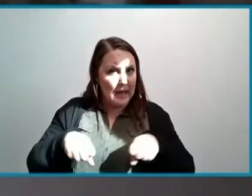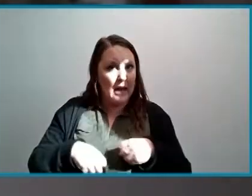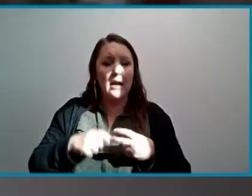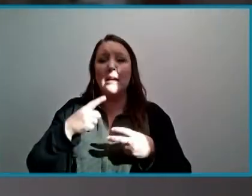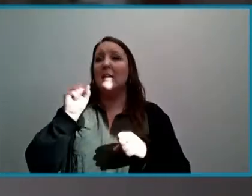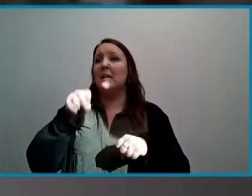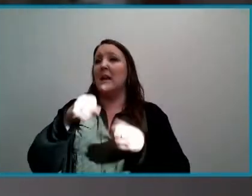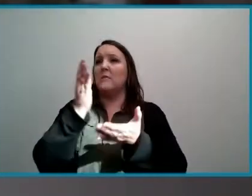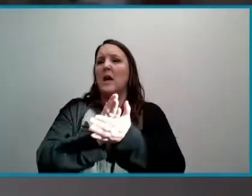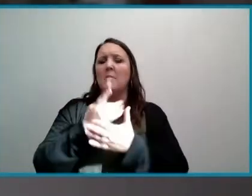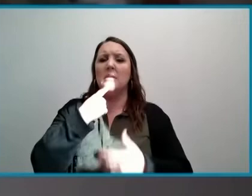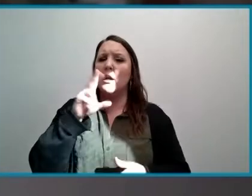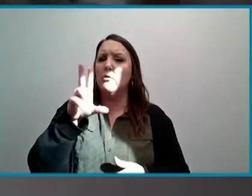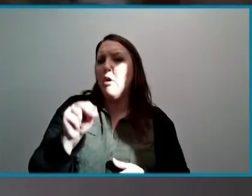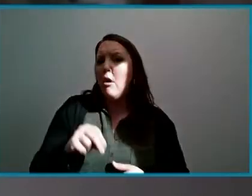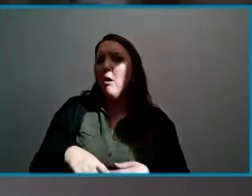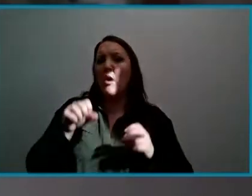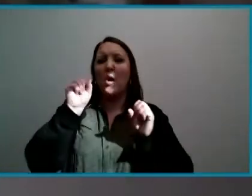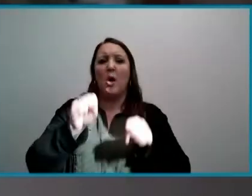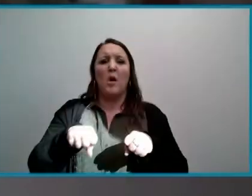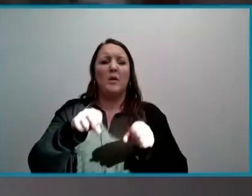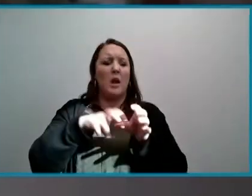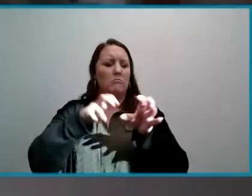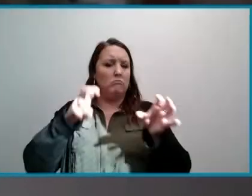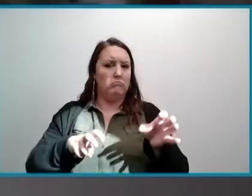they can remove themselves from a situation,